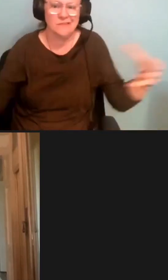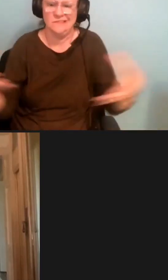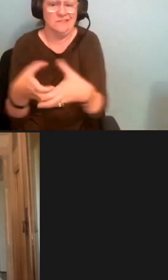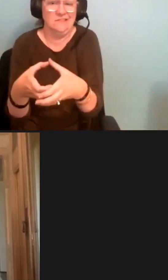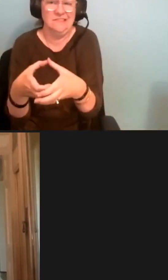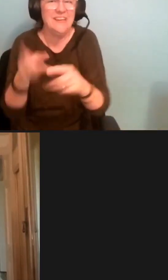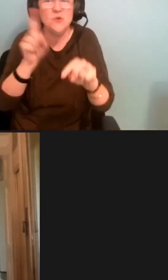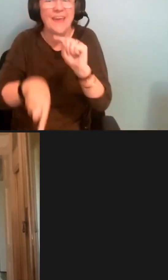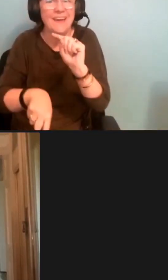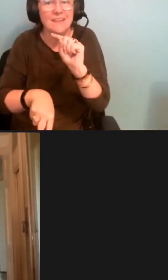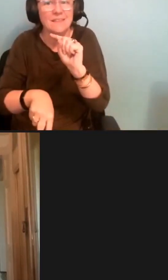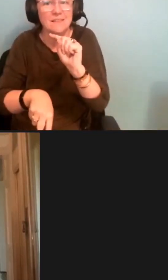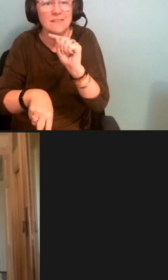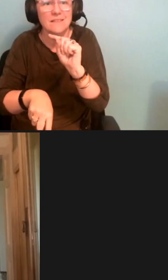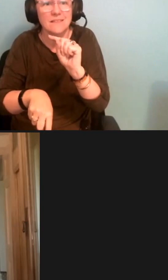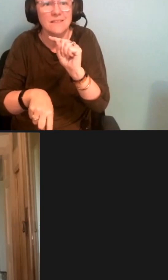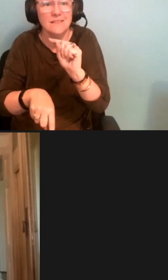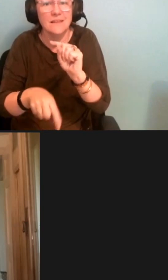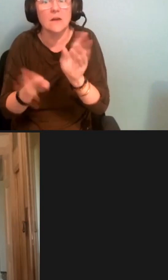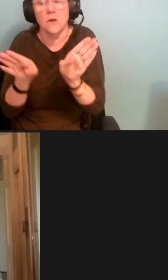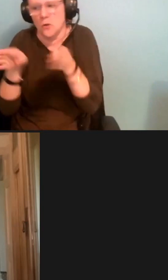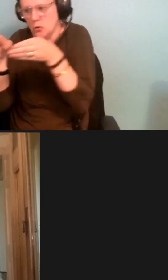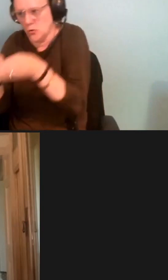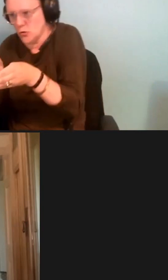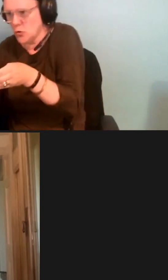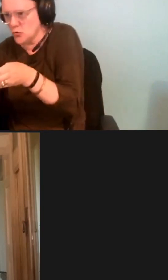you're going to want to look at unilateral separate from bilateral with